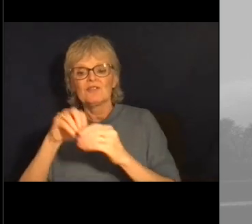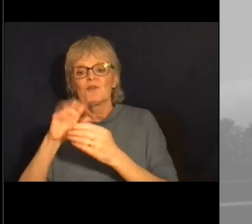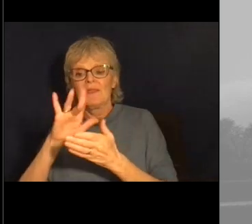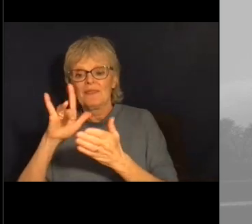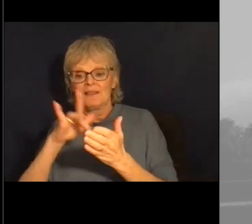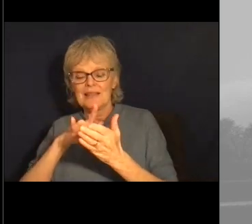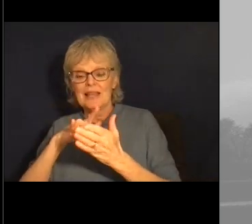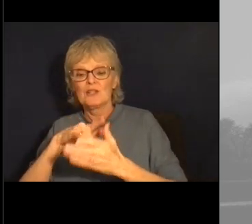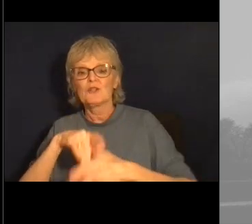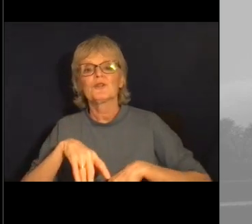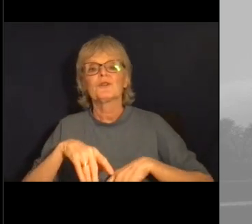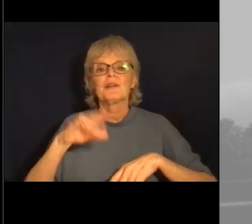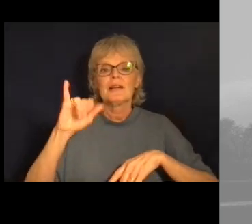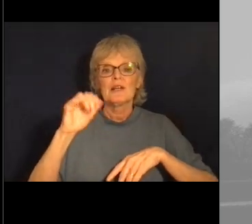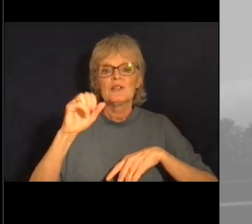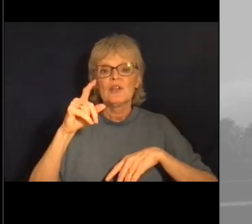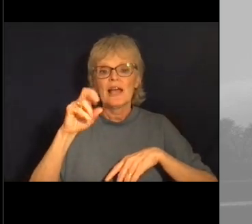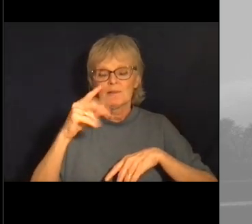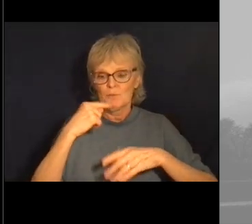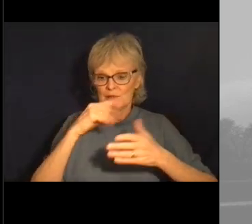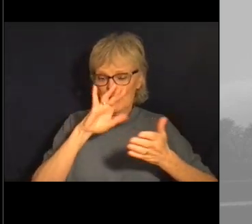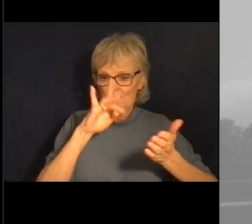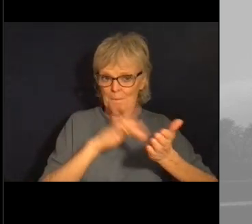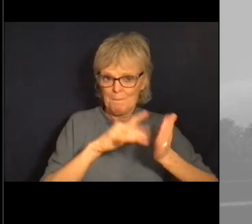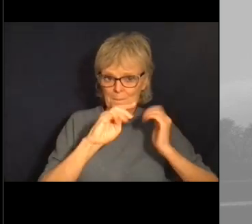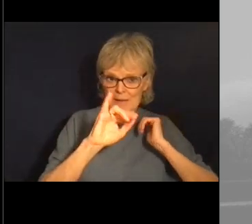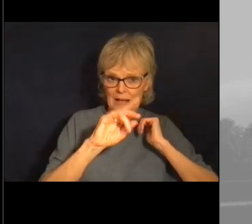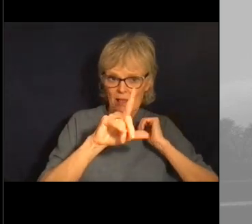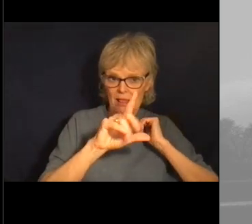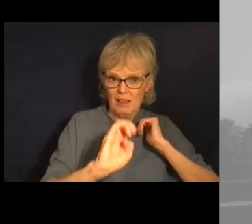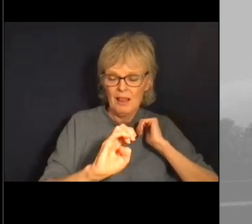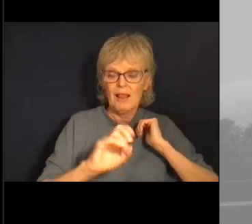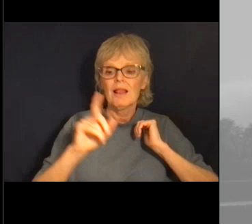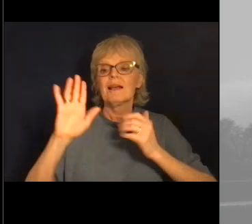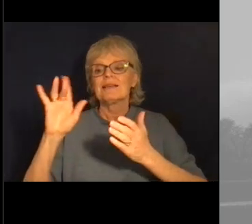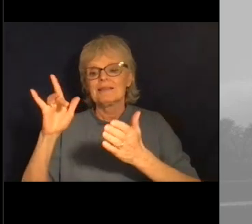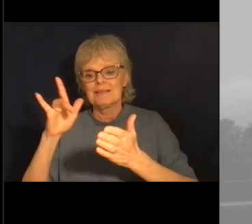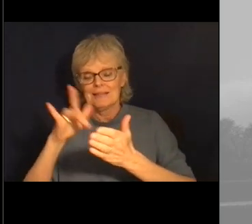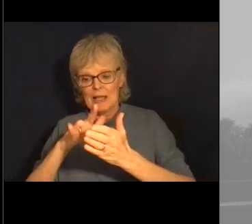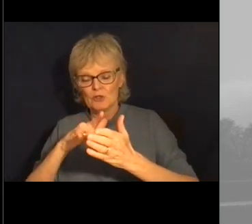Jasper says, "In the middle." We've got another vote for center of the storm.